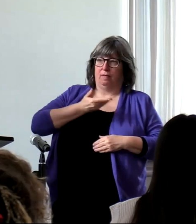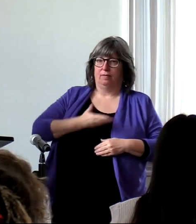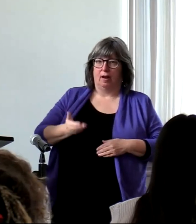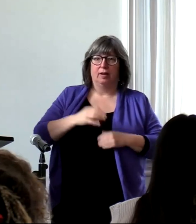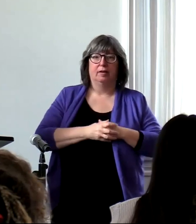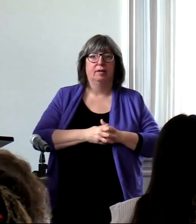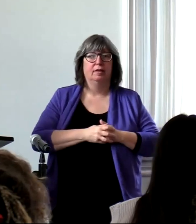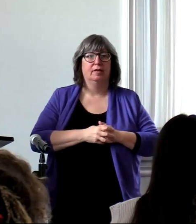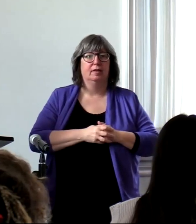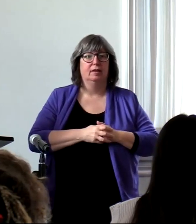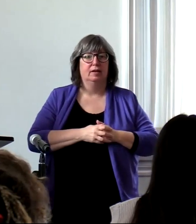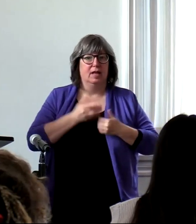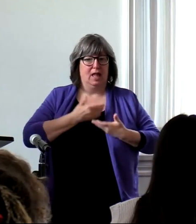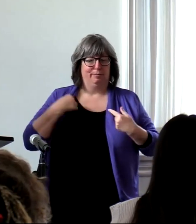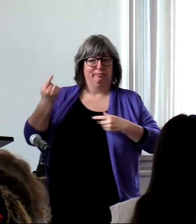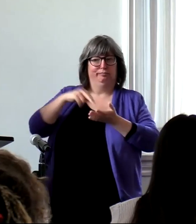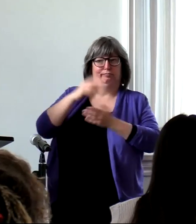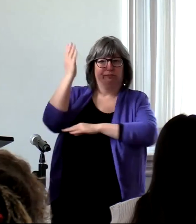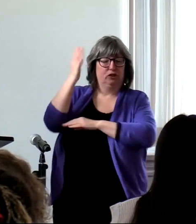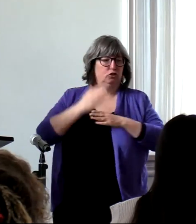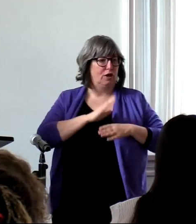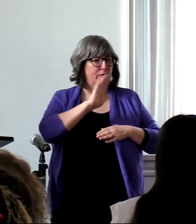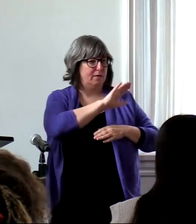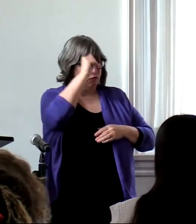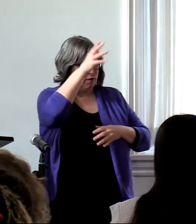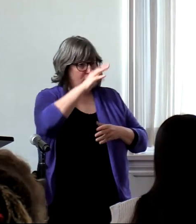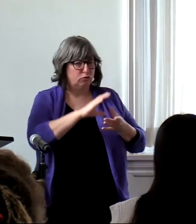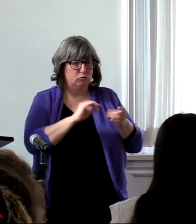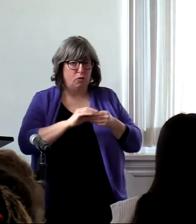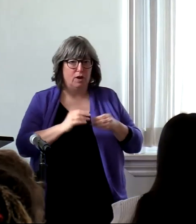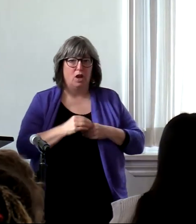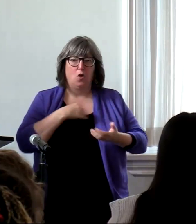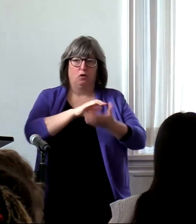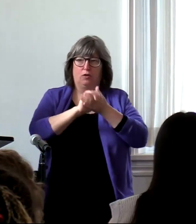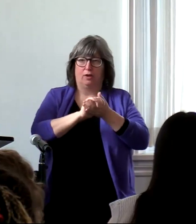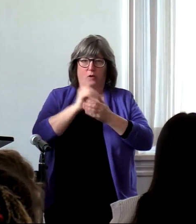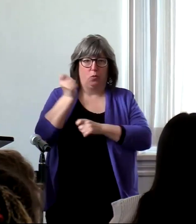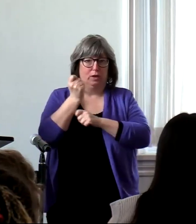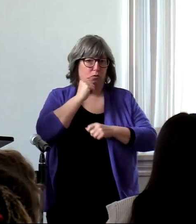and letting me speak and to share his story. I would love to congratulate the winners of these awards